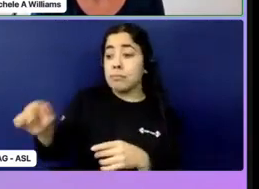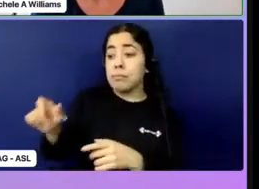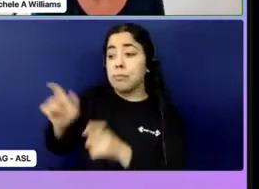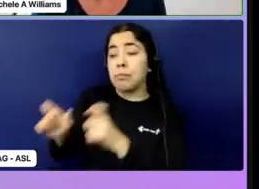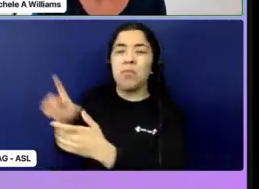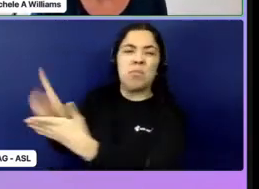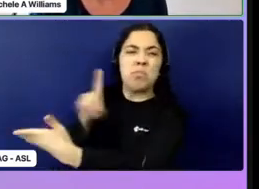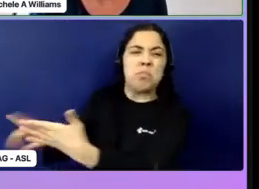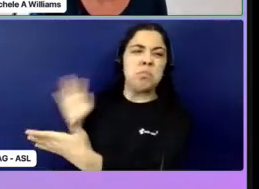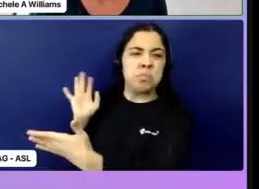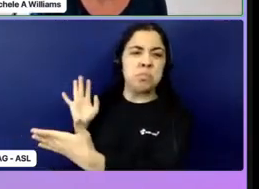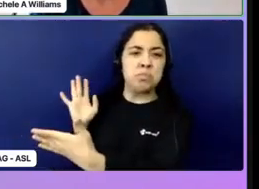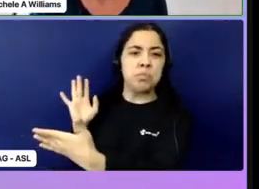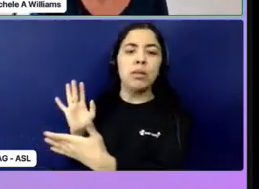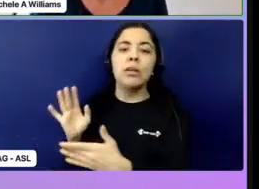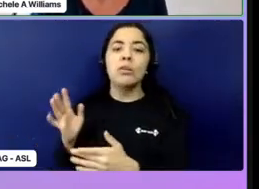our views are often known as